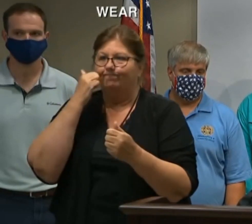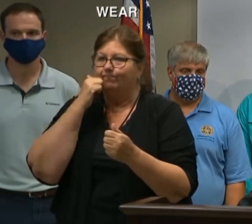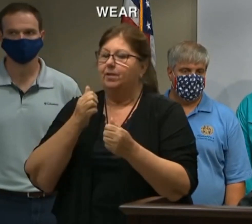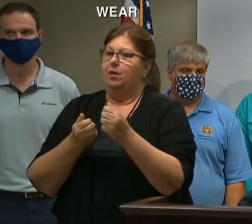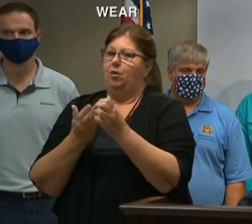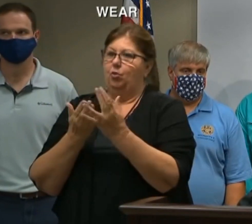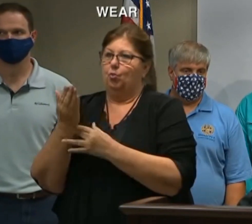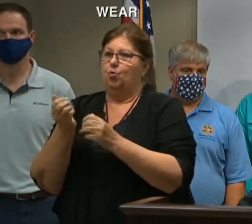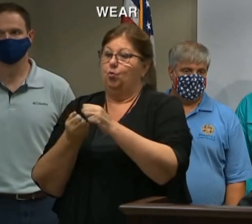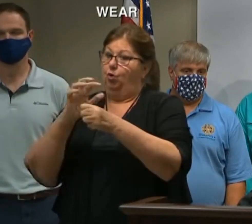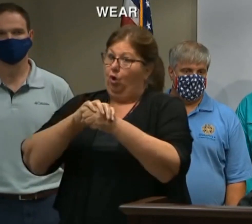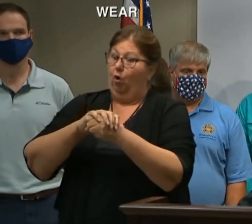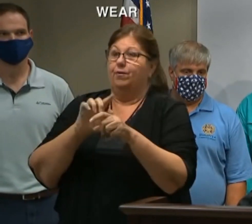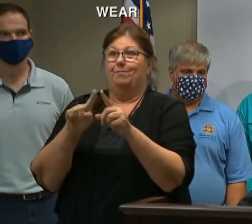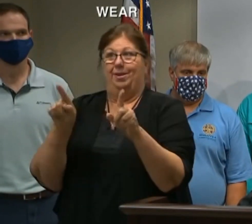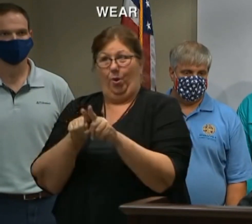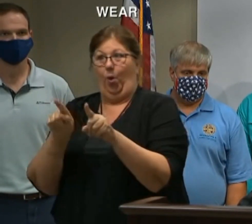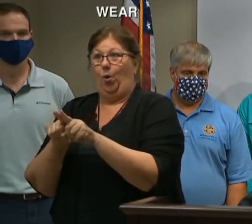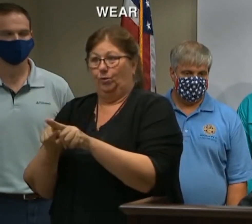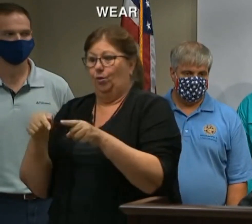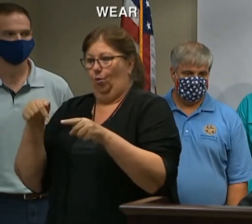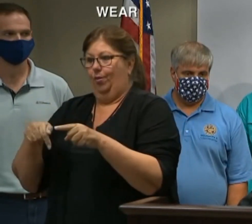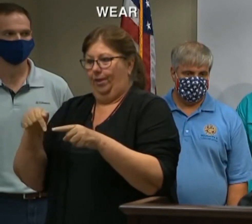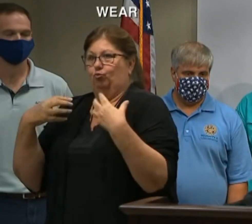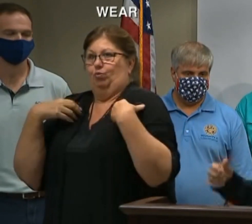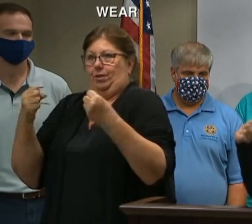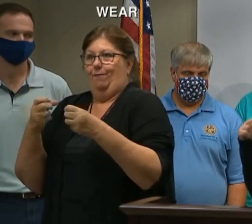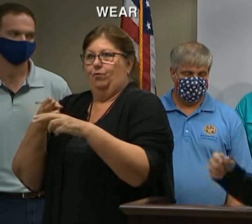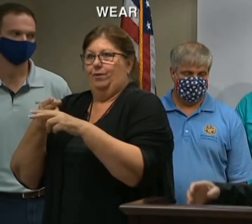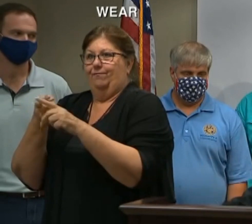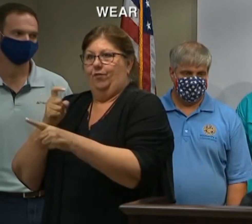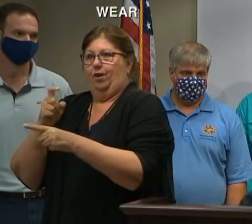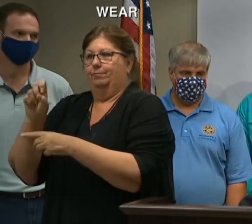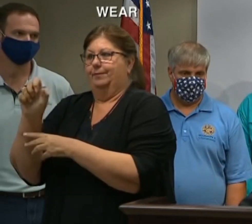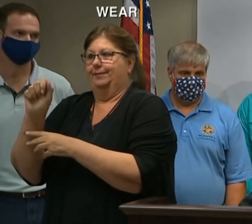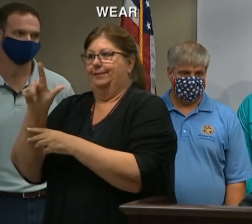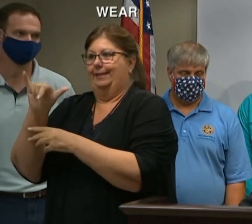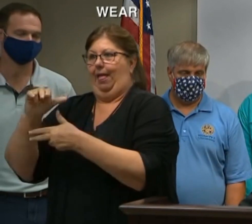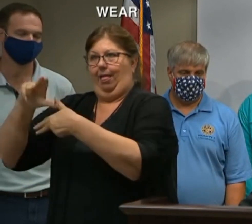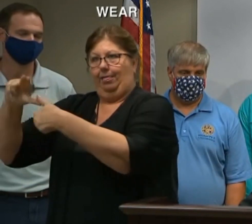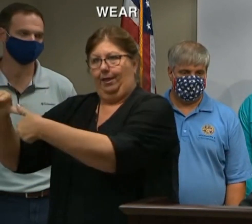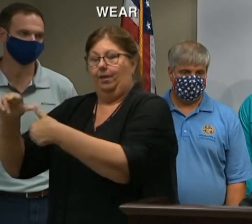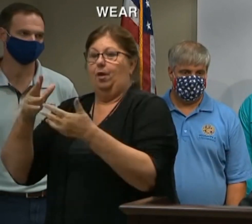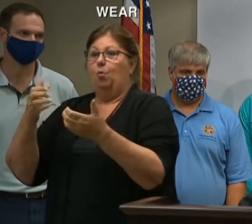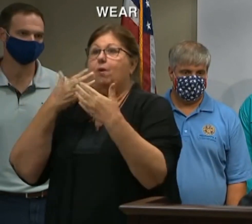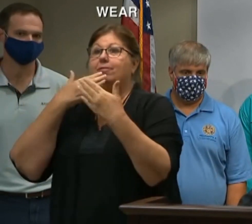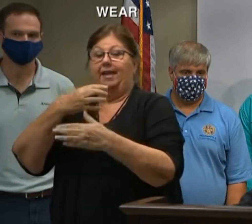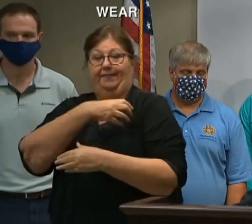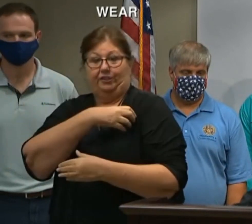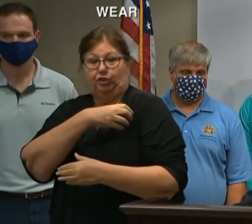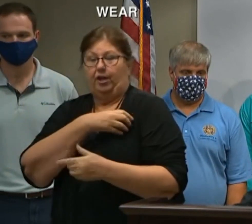through the aftermath of hurricane sally i want to thank the sheriff the mayor commissioners and and the